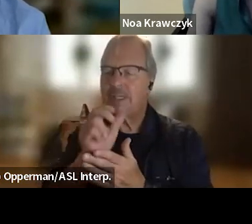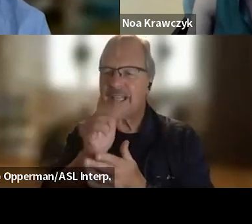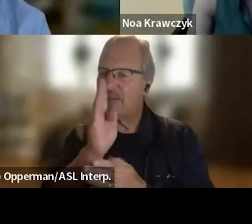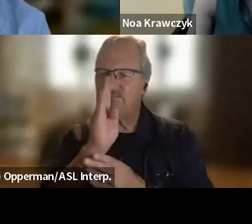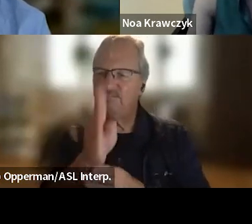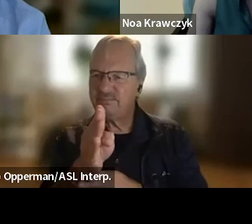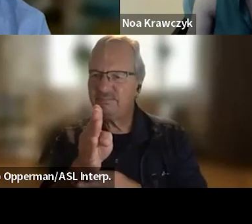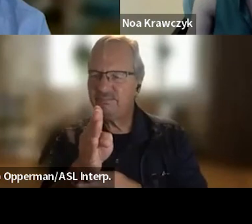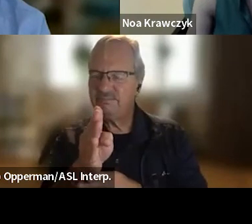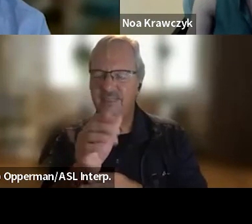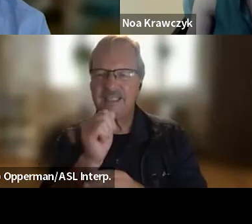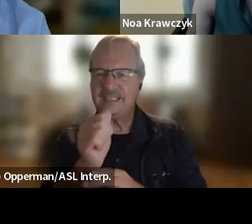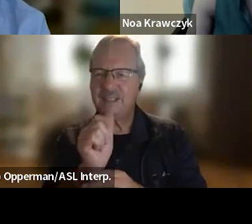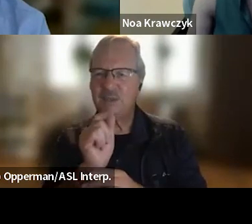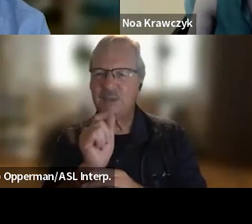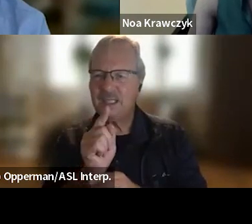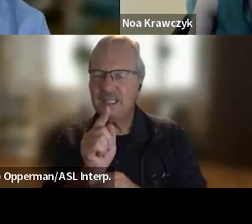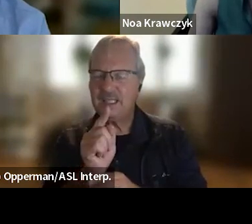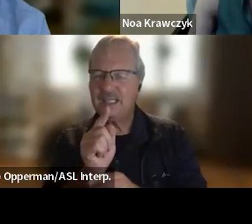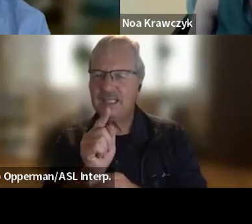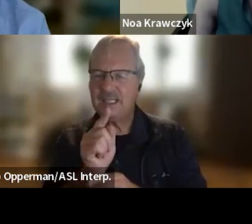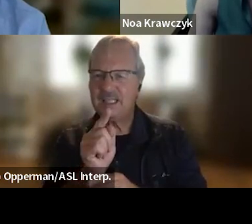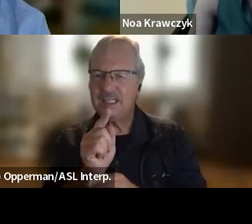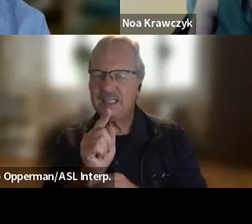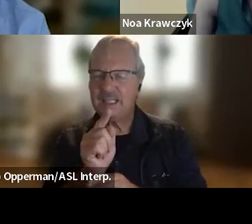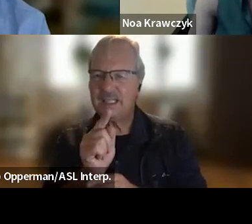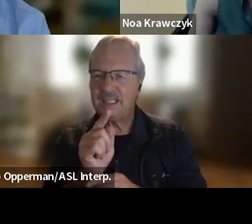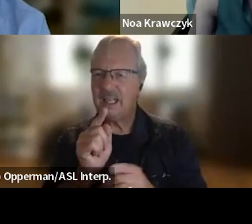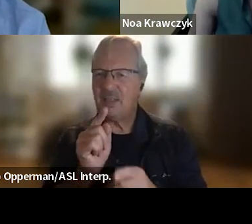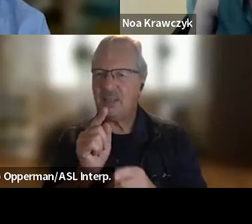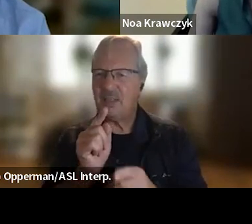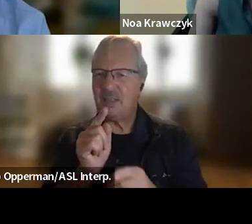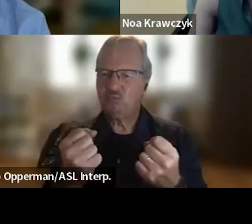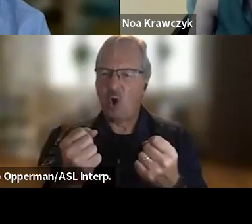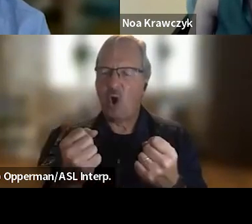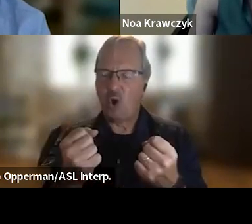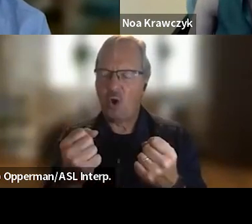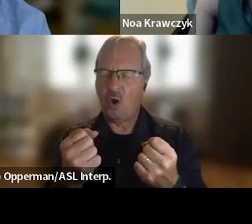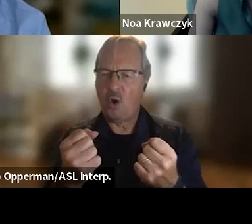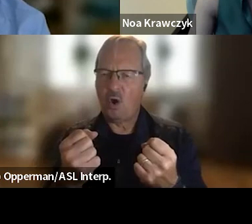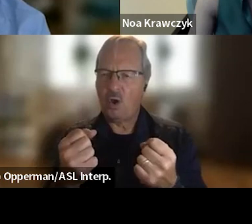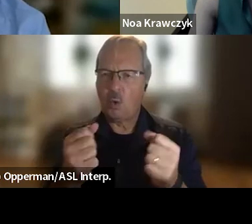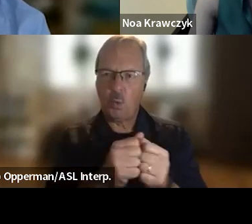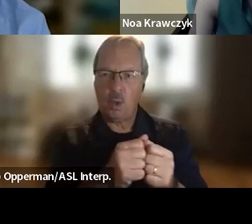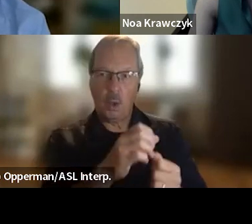And really as the evidence isn't as strong as they are with opioid use disorder treatment. So this is a challenge